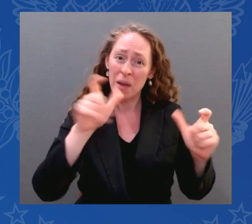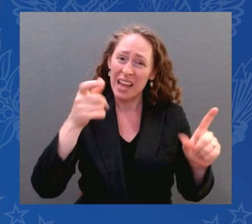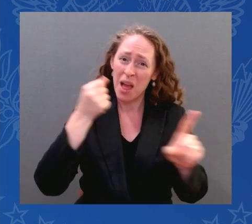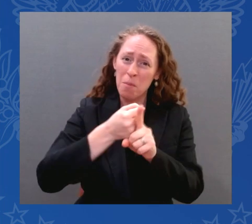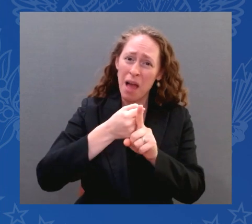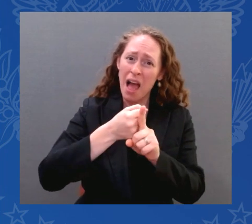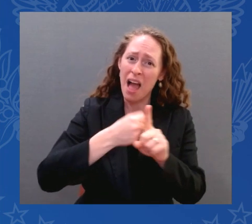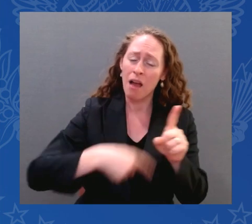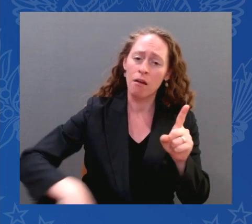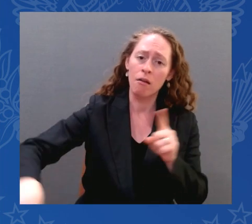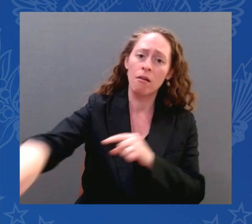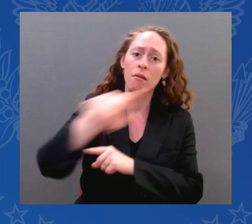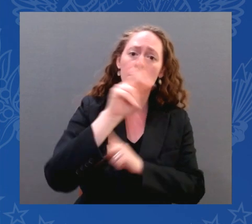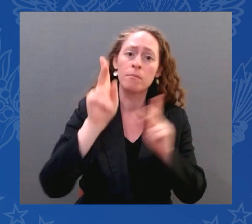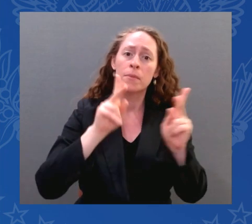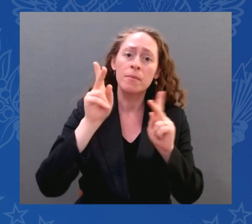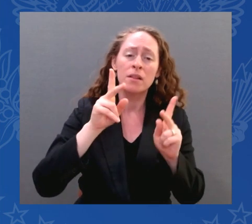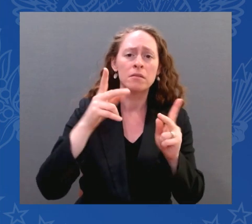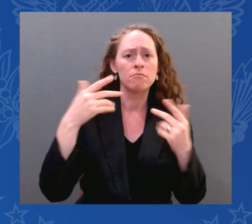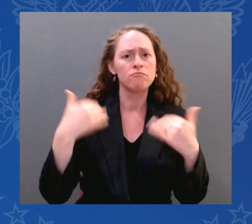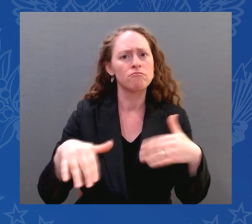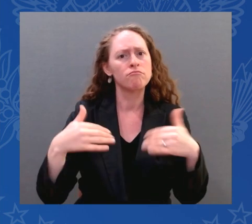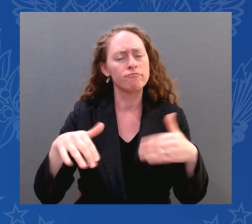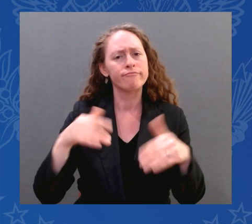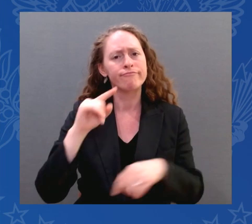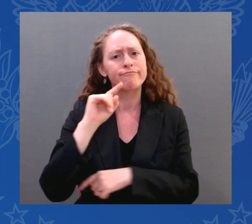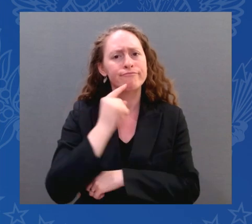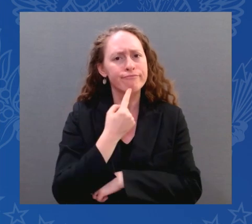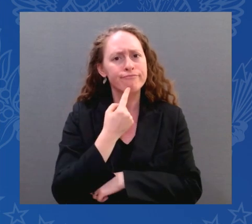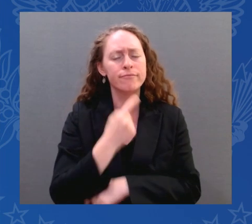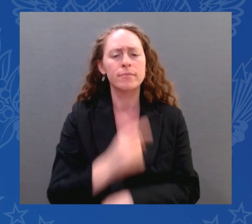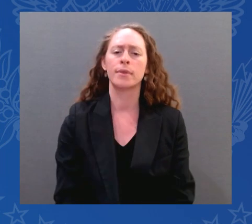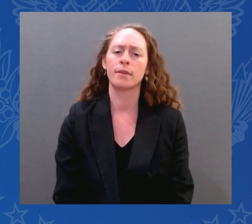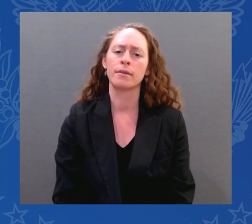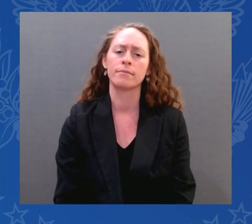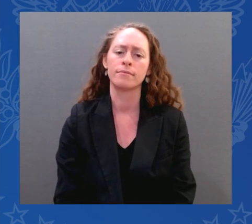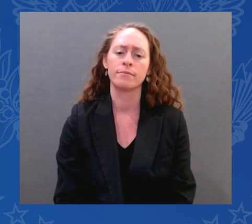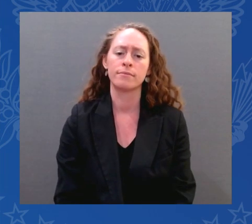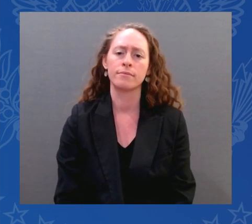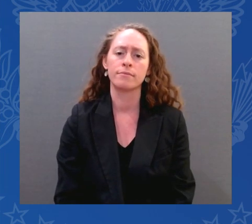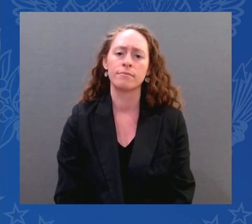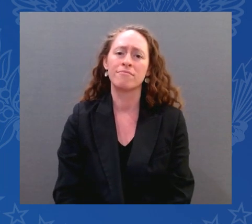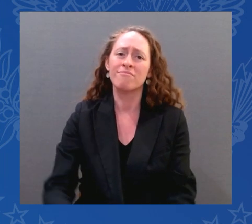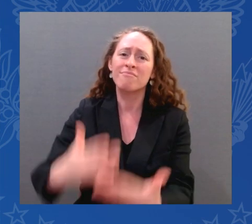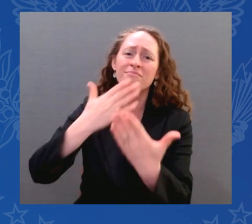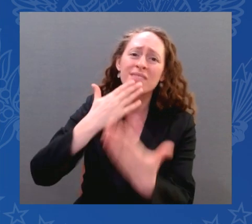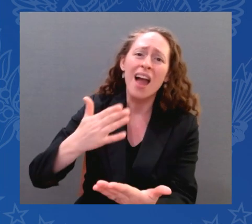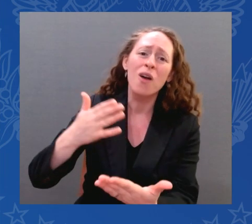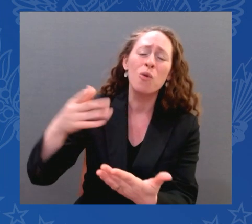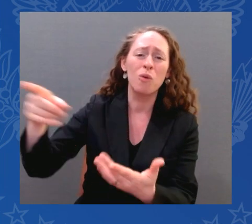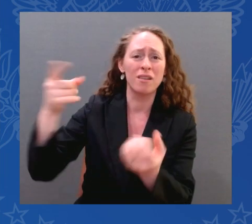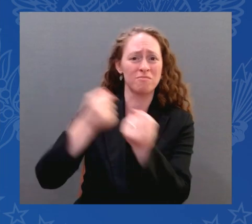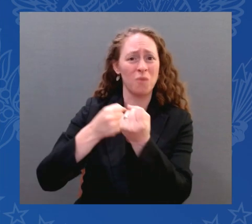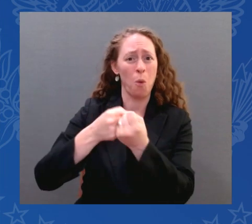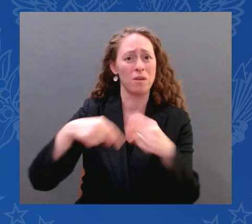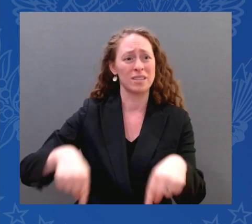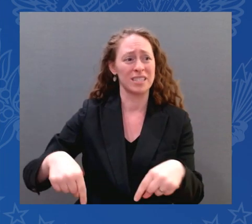You are about to sign into law the first significant reform of shipping laws in 24 years.